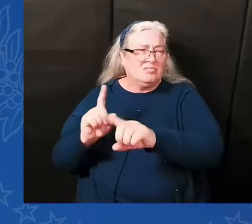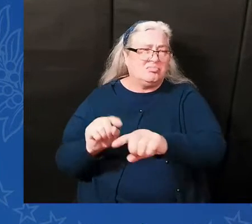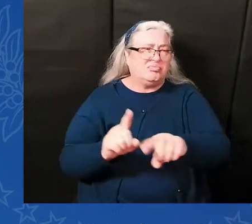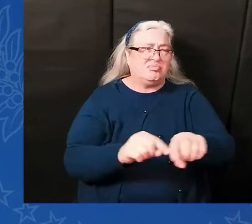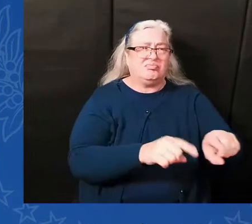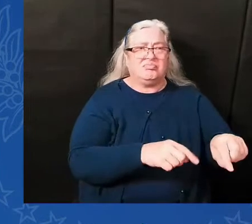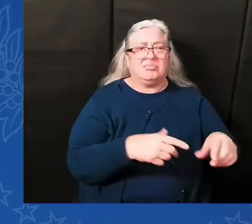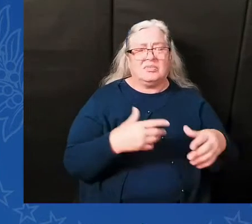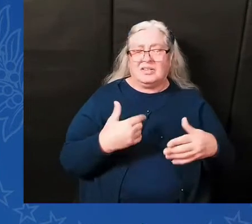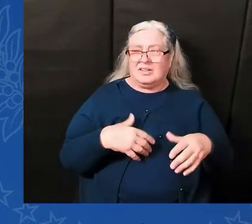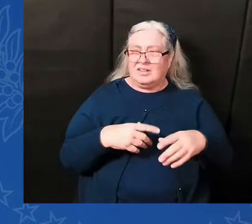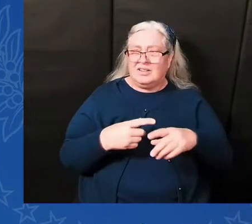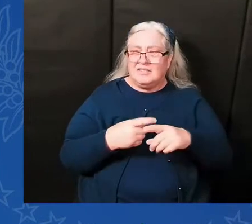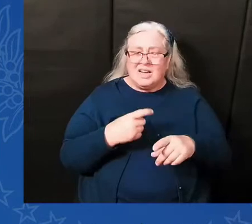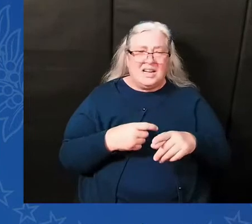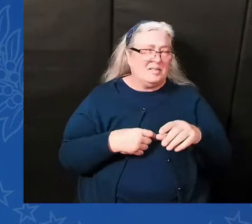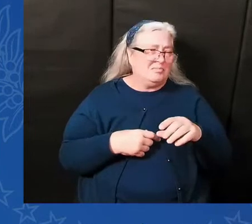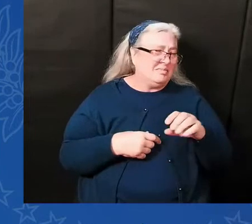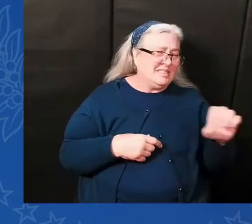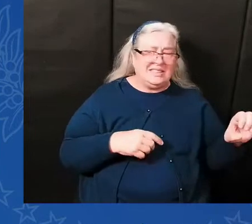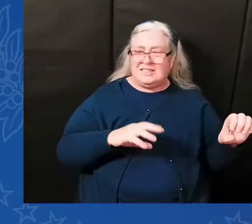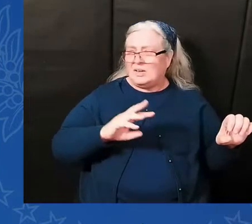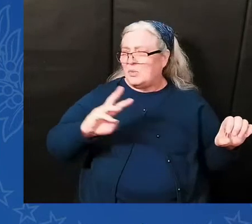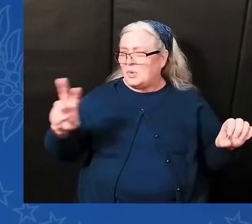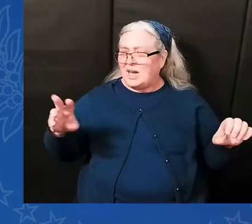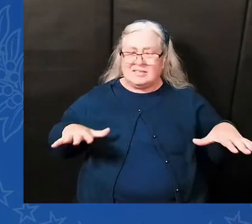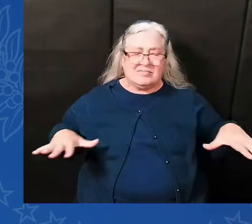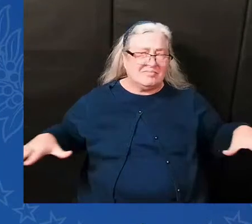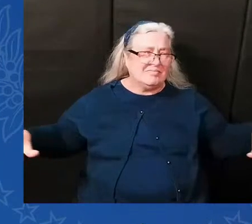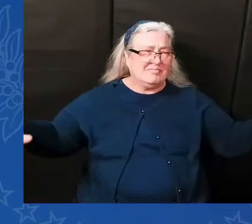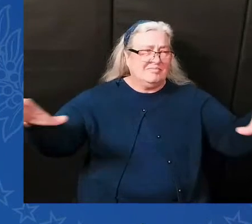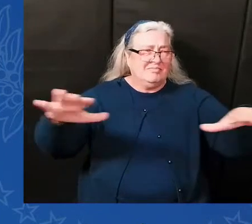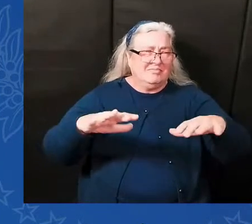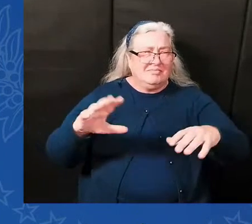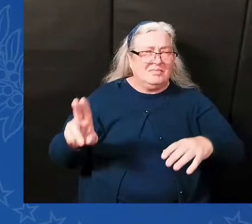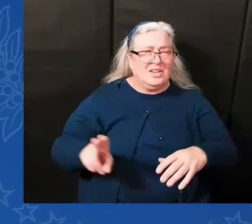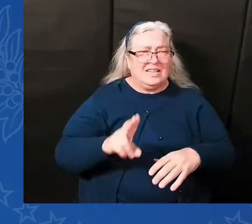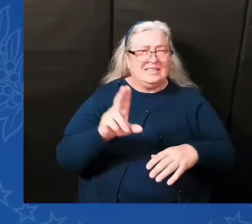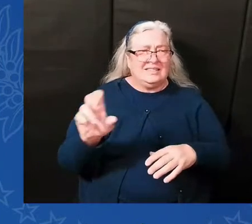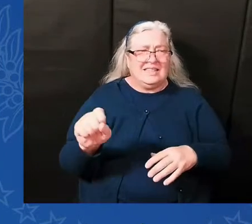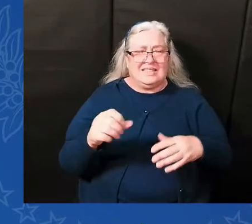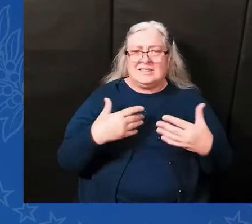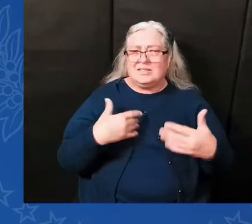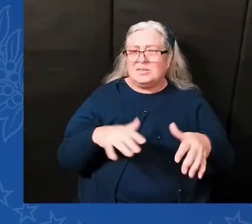But there are things we can do to make the job a little bit safer. And that's what I want to talk about today.